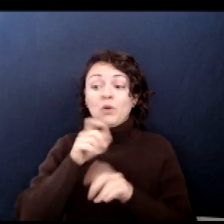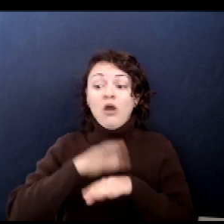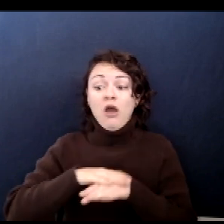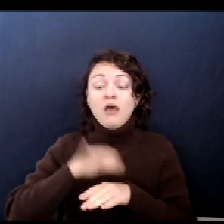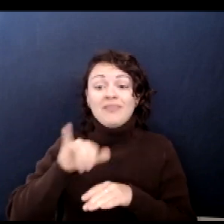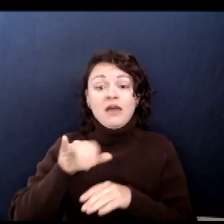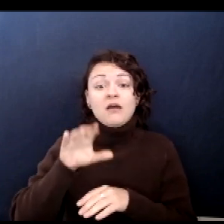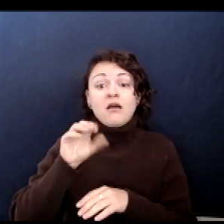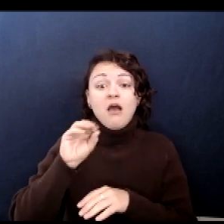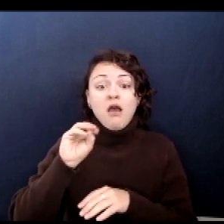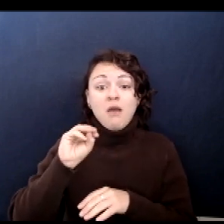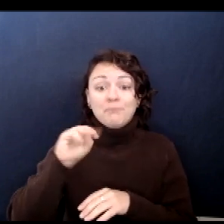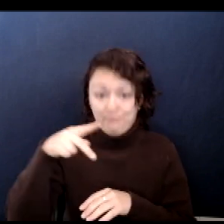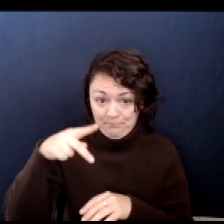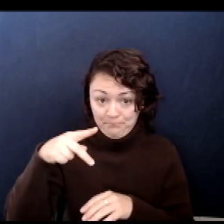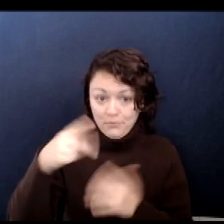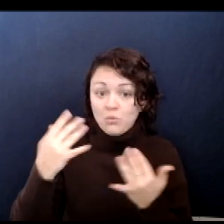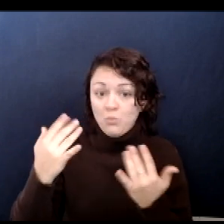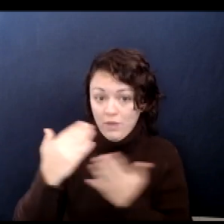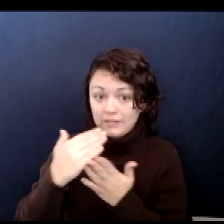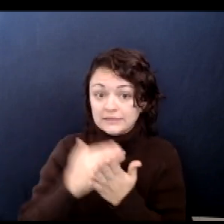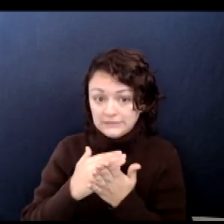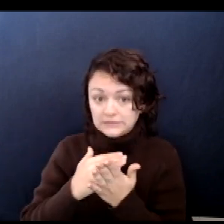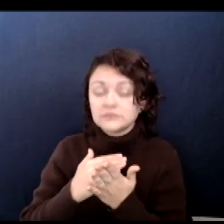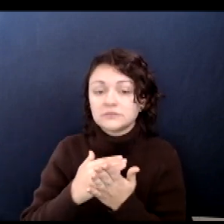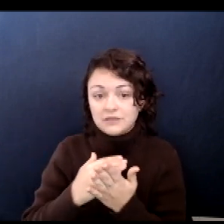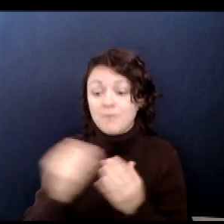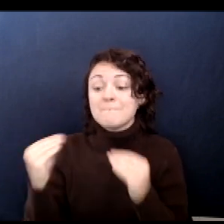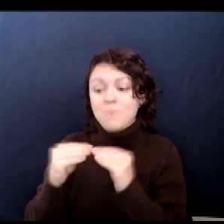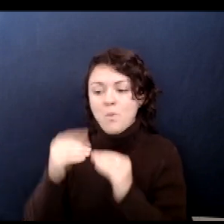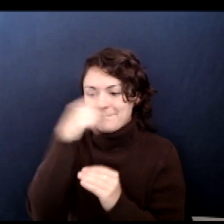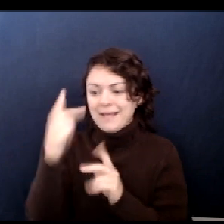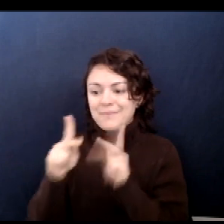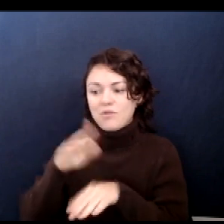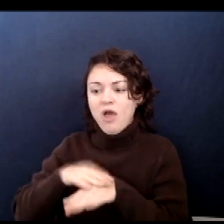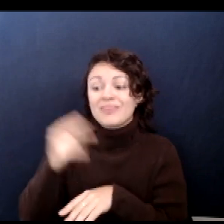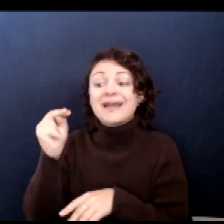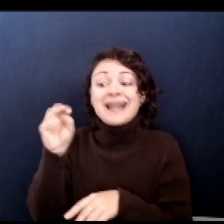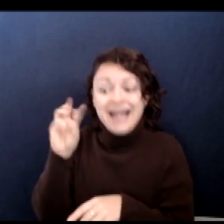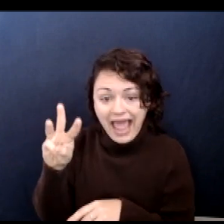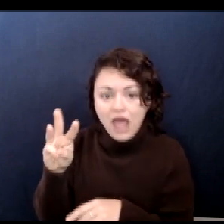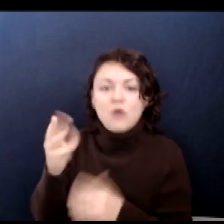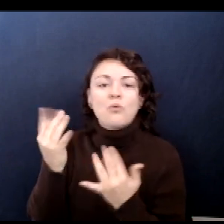there are more black people on the now wait list and on the now recipient list